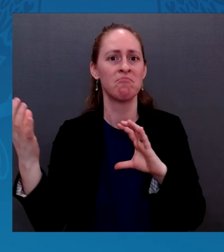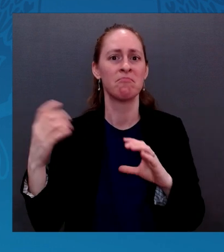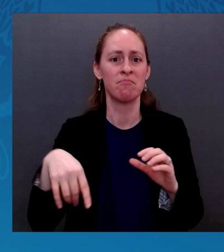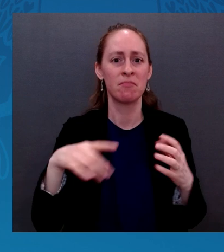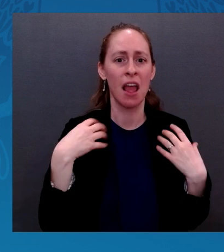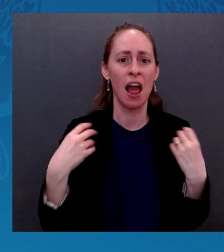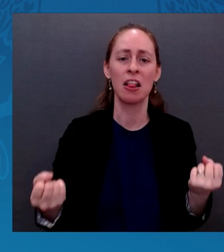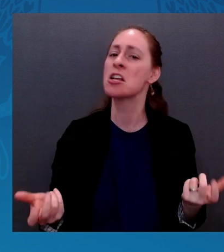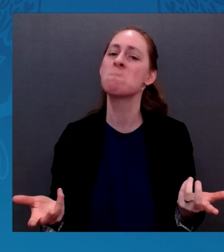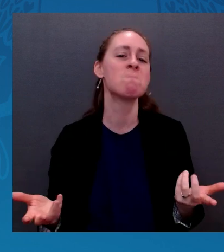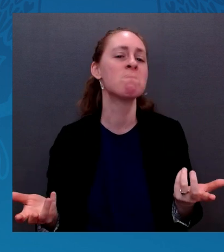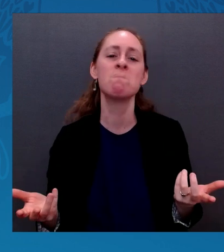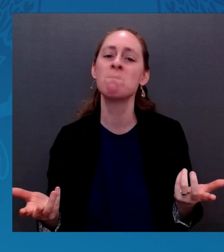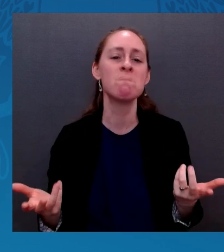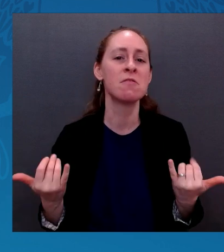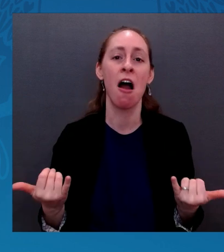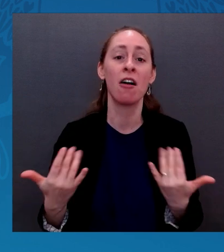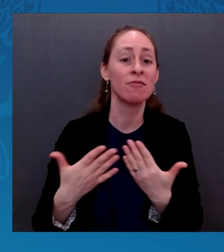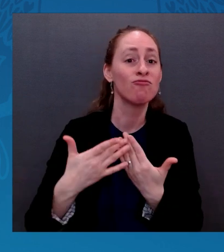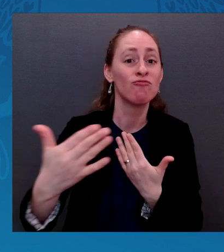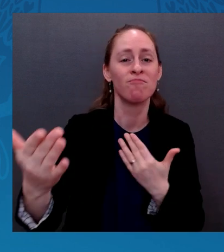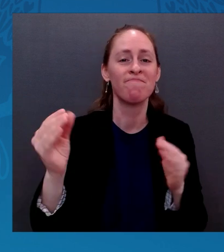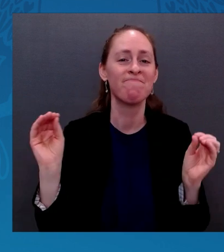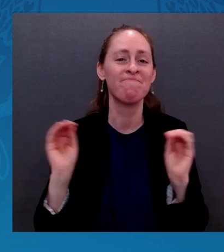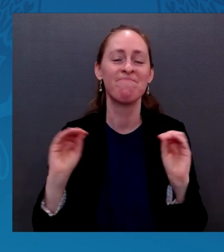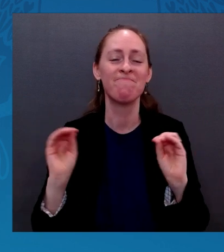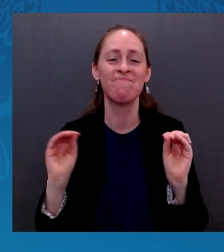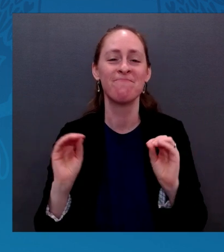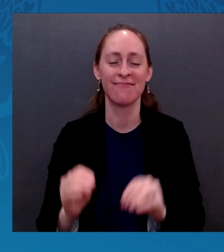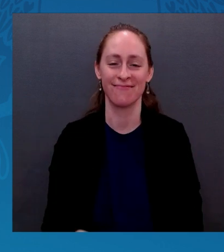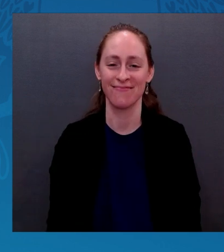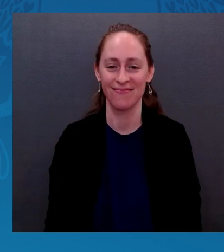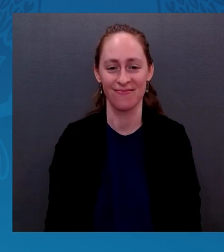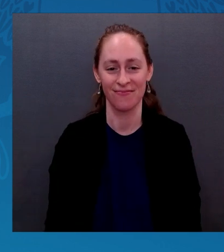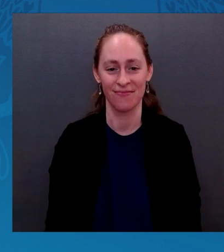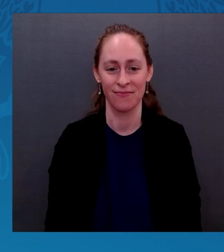The Vice President: